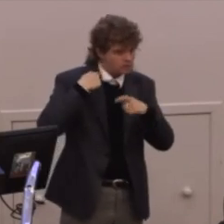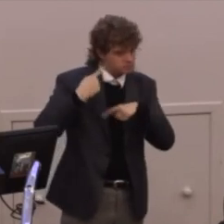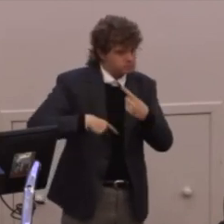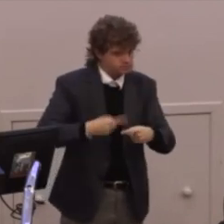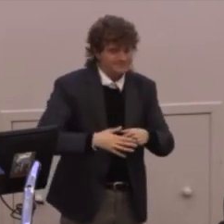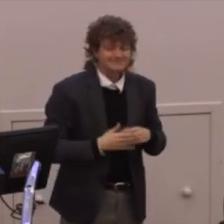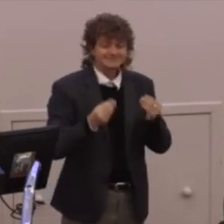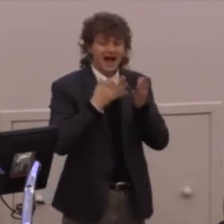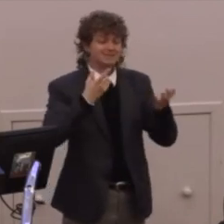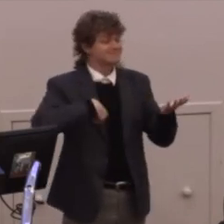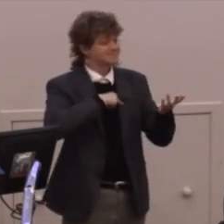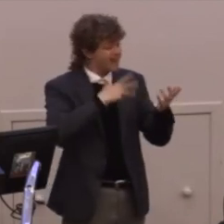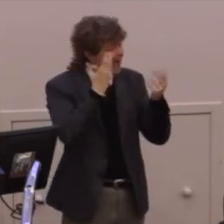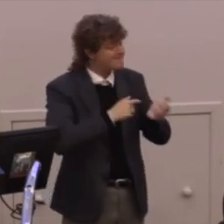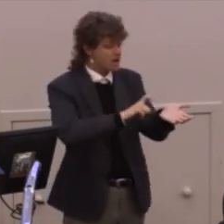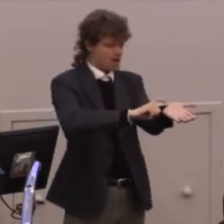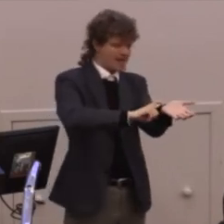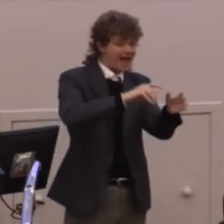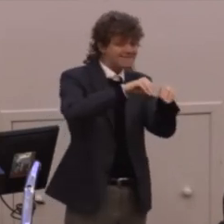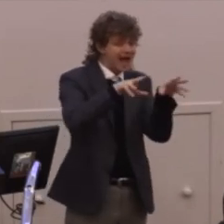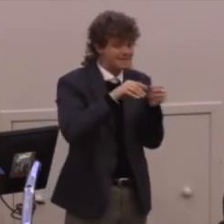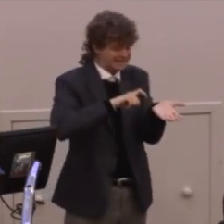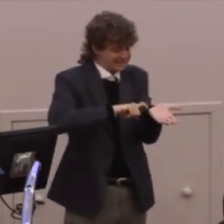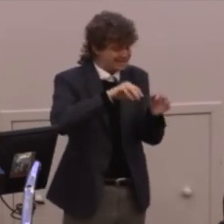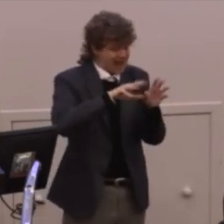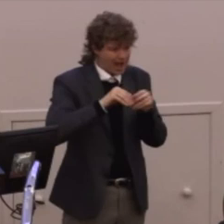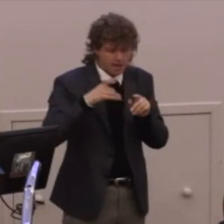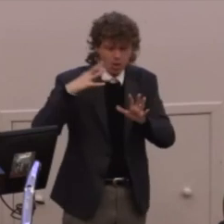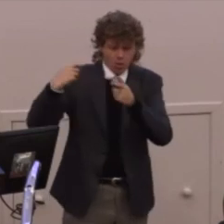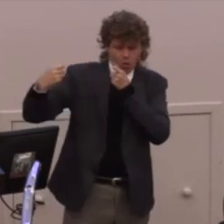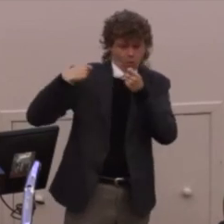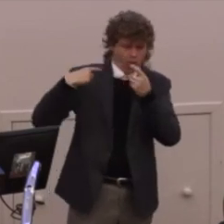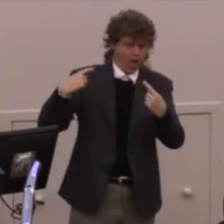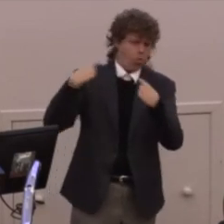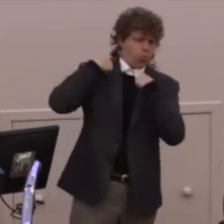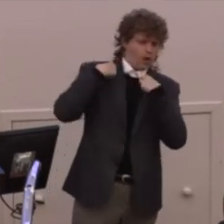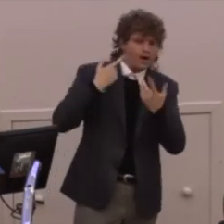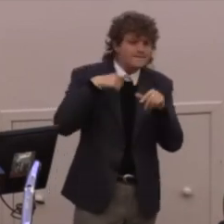families are often abusive and do not let us move around freely. Often confining us